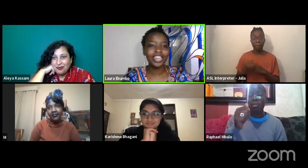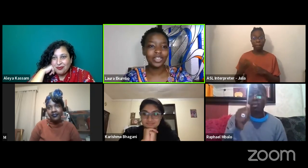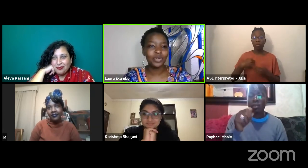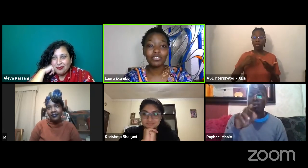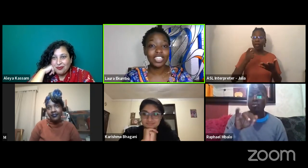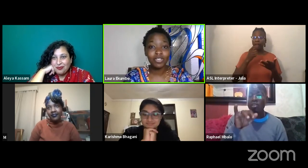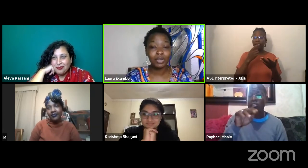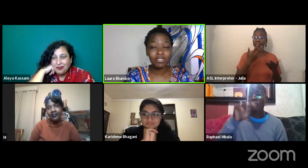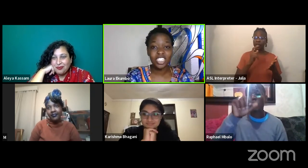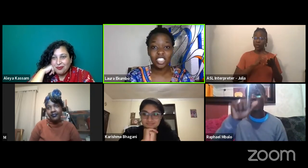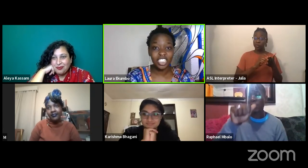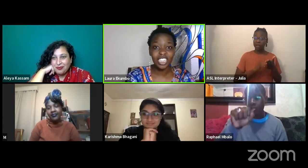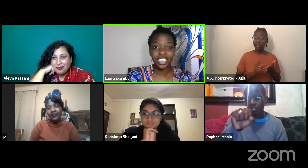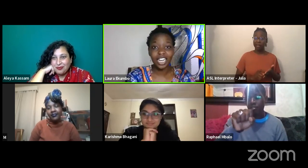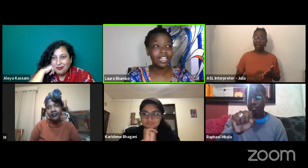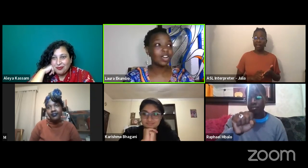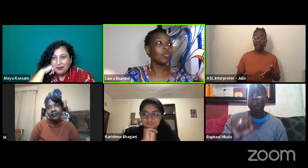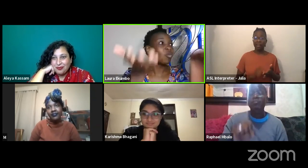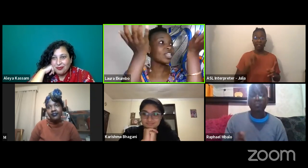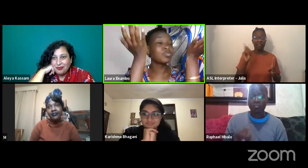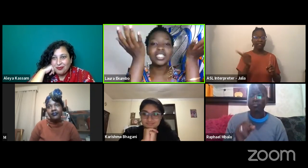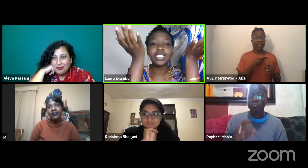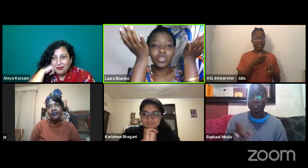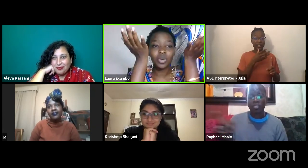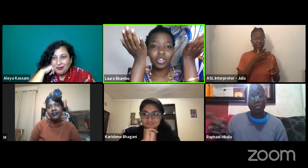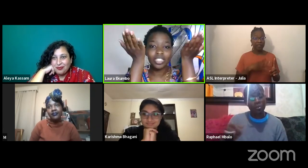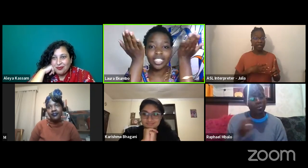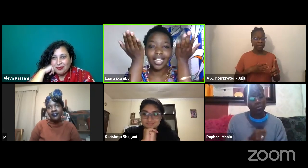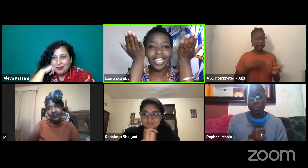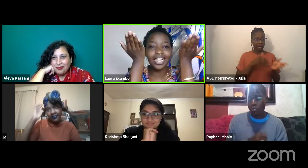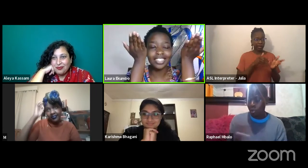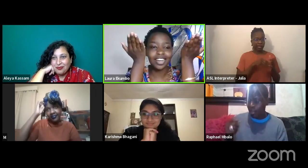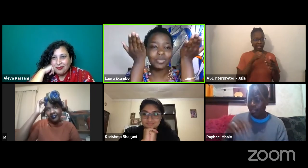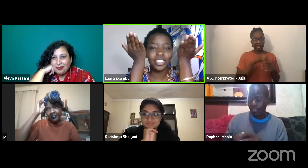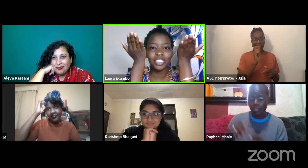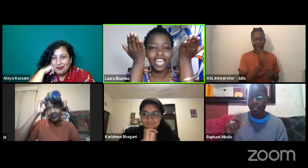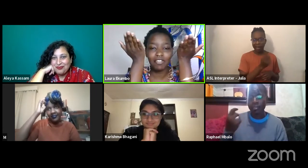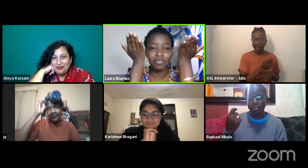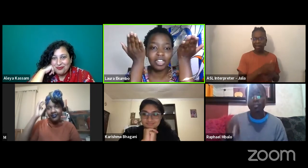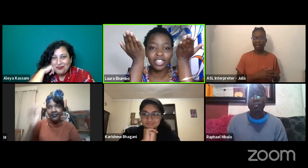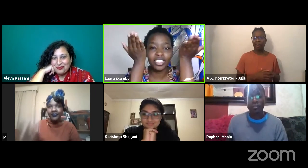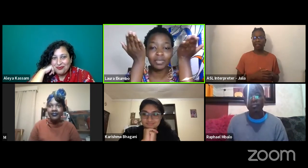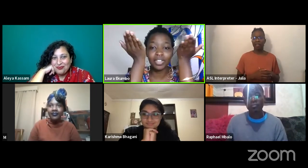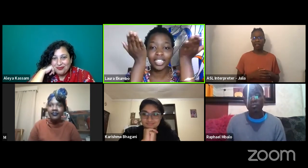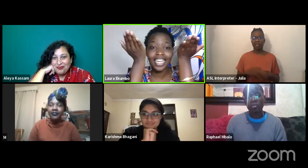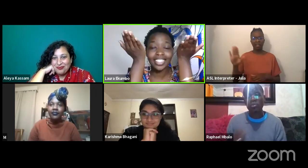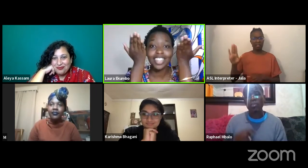who was the first female physician in Kenya. What business do a doctor and a musician have been on the same podcast.